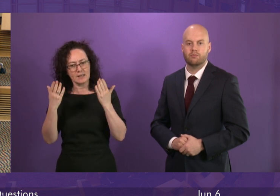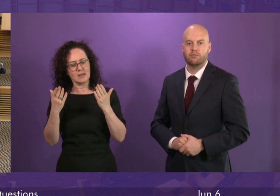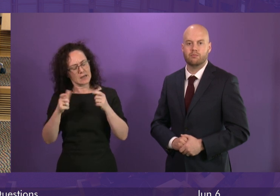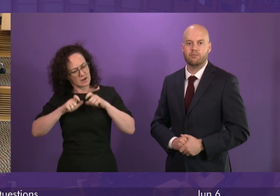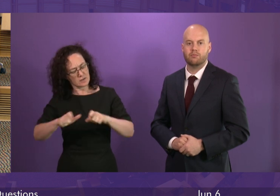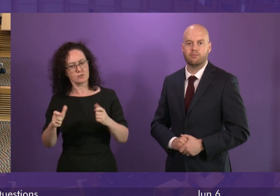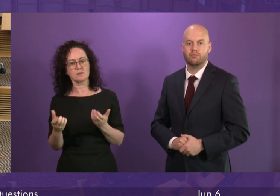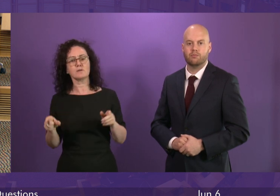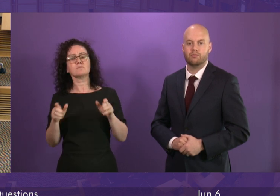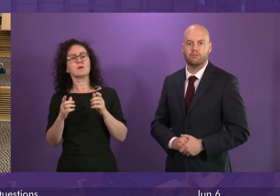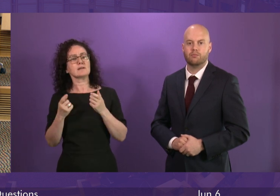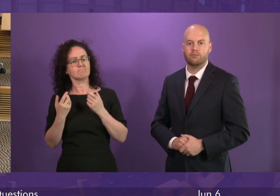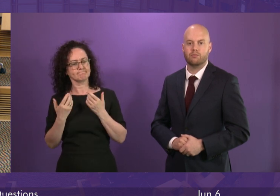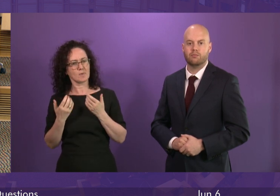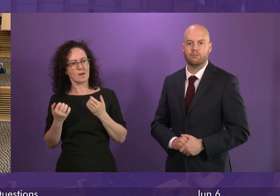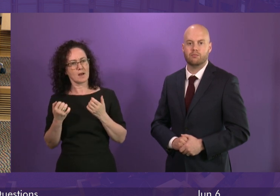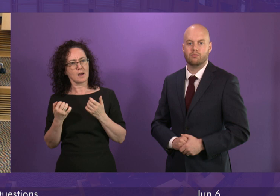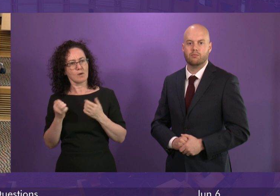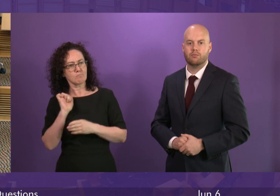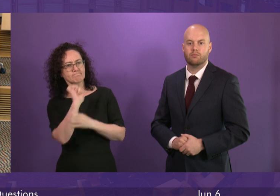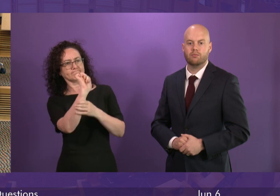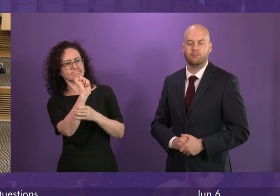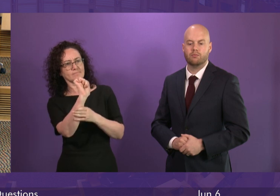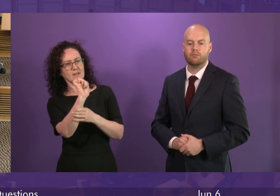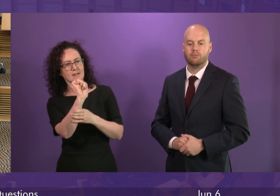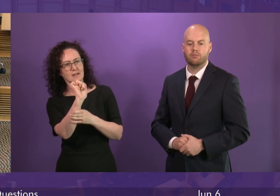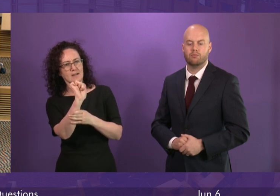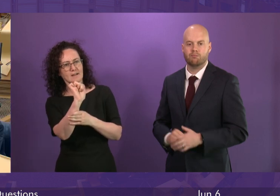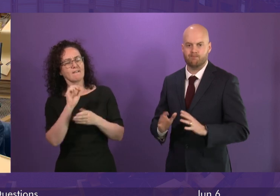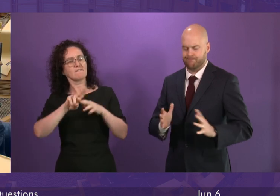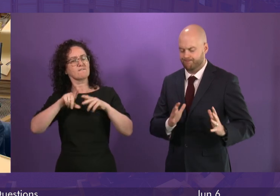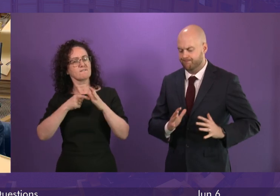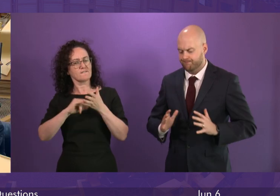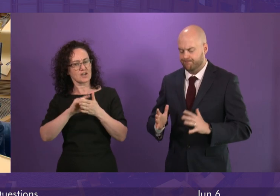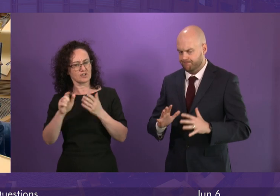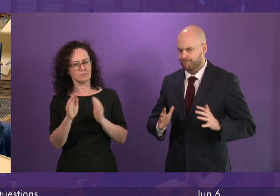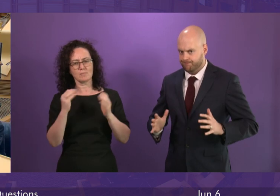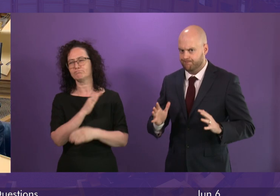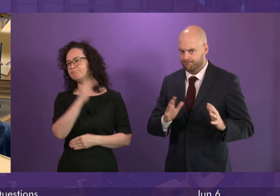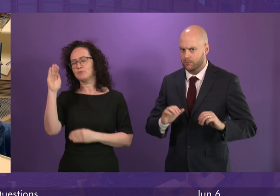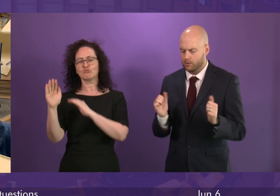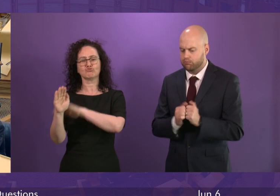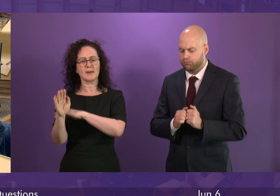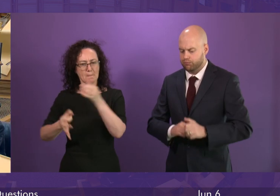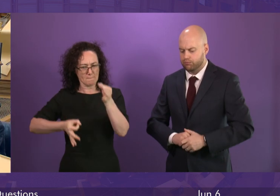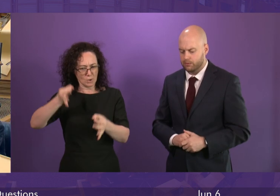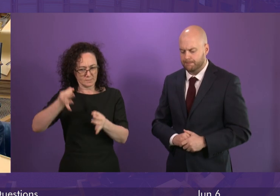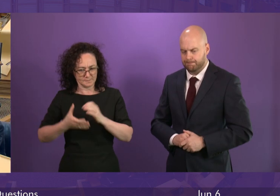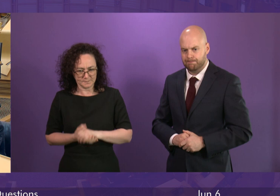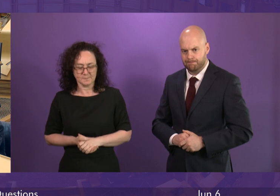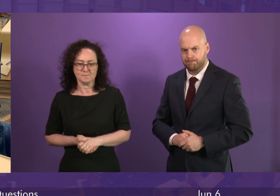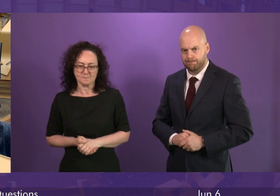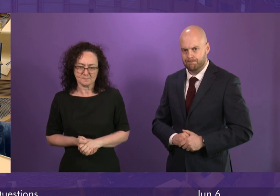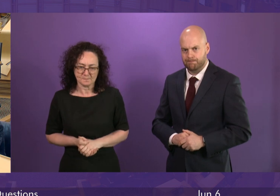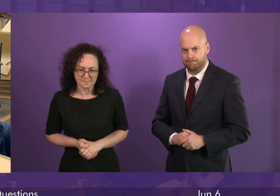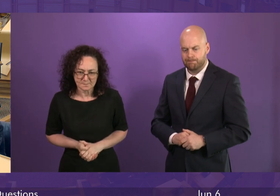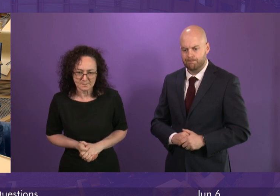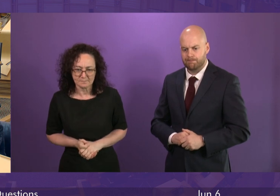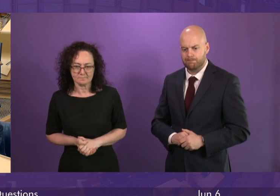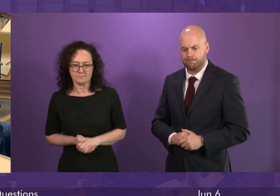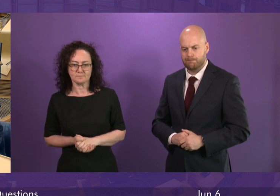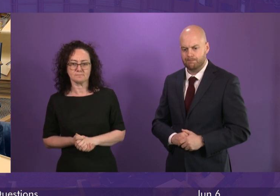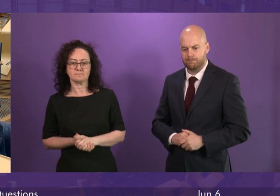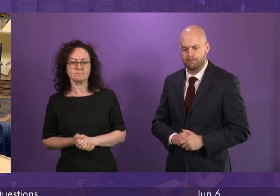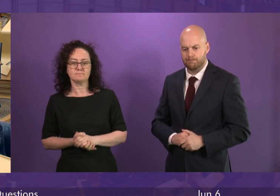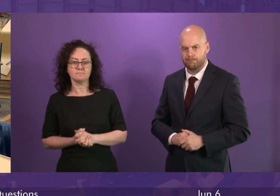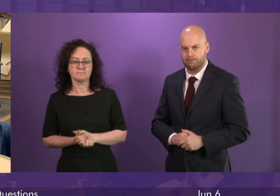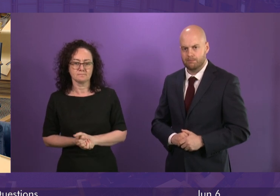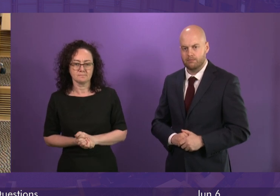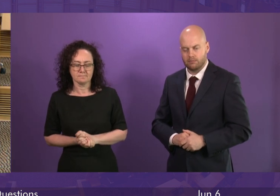who would choose the road of fascism. In